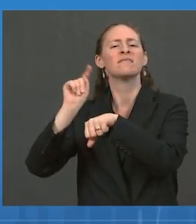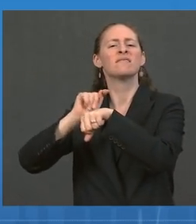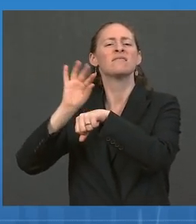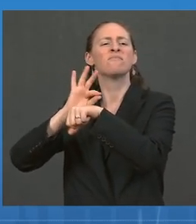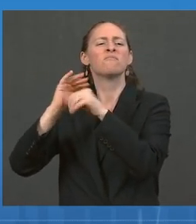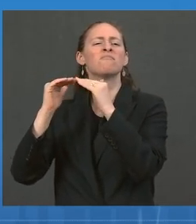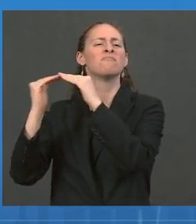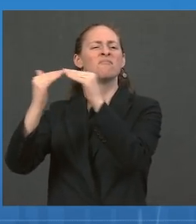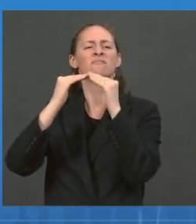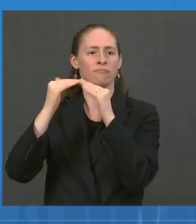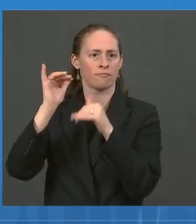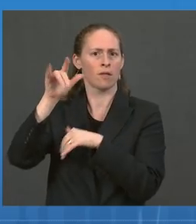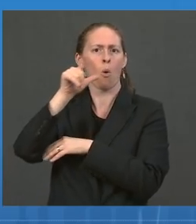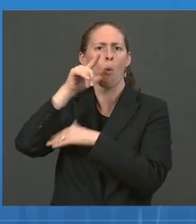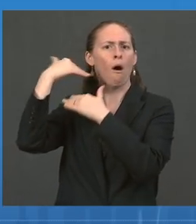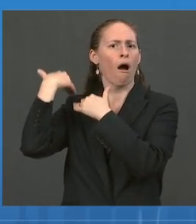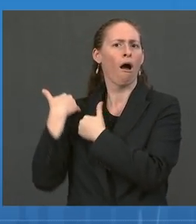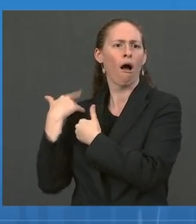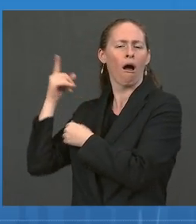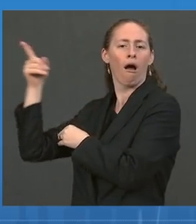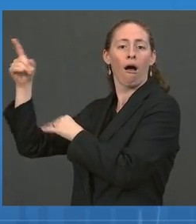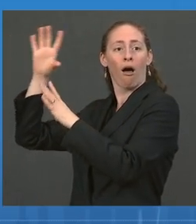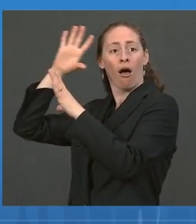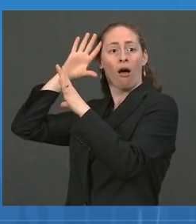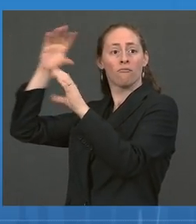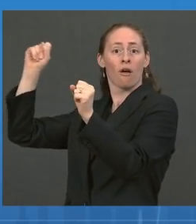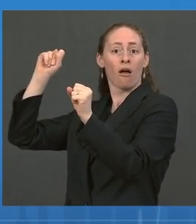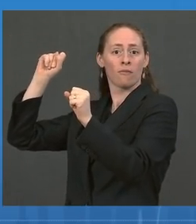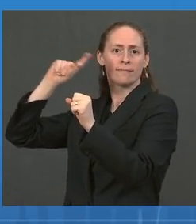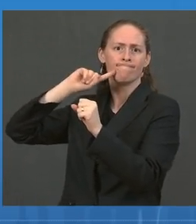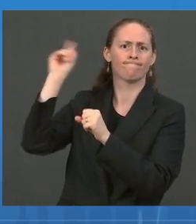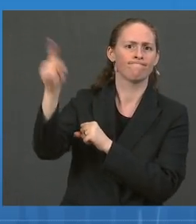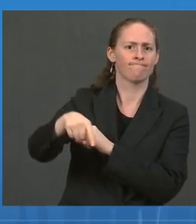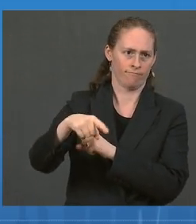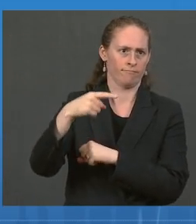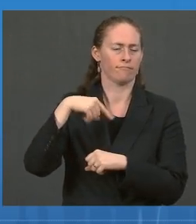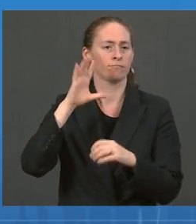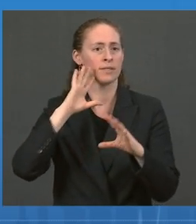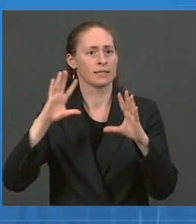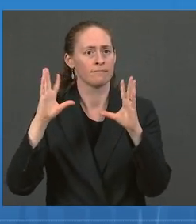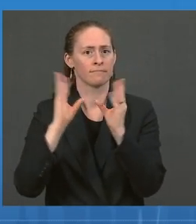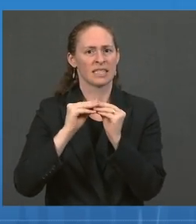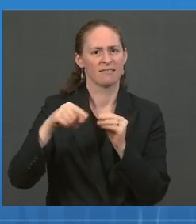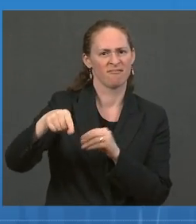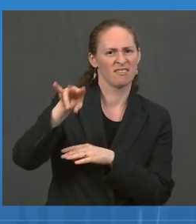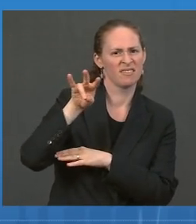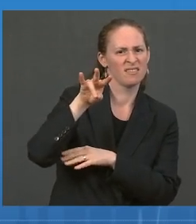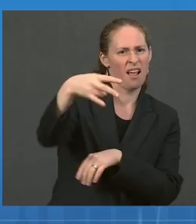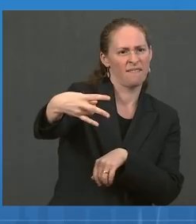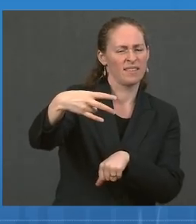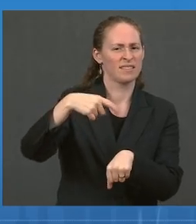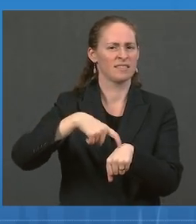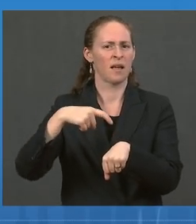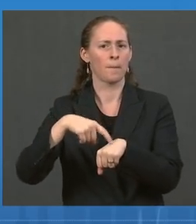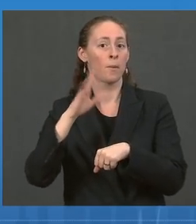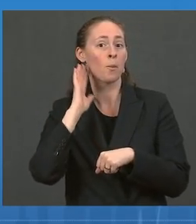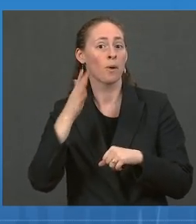by executive order back in January, will be meeting for the seventh time. And this month, we're meeting to vote on the final recommendations